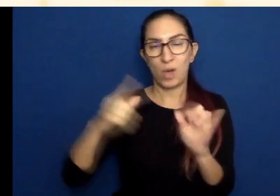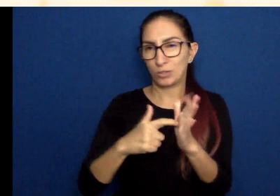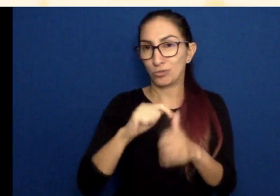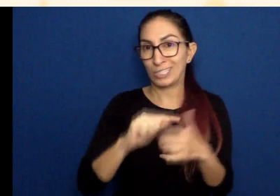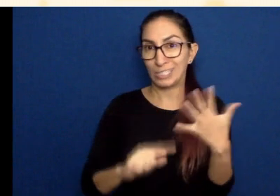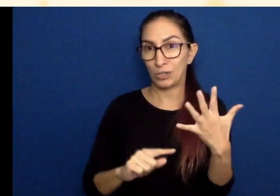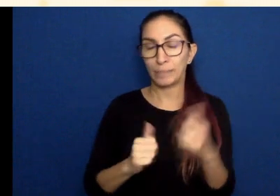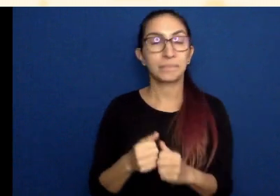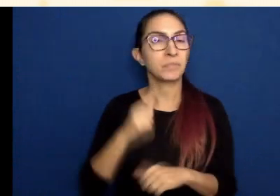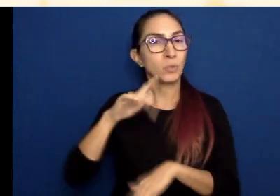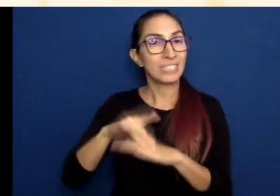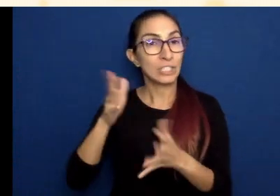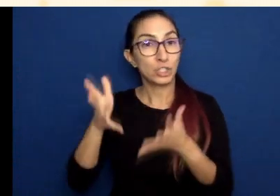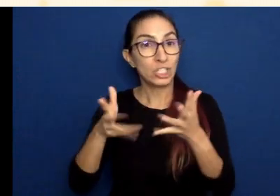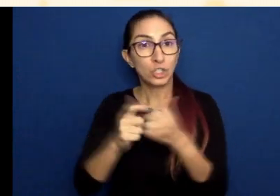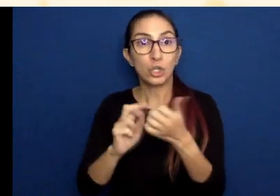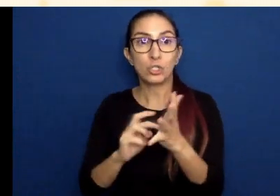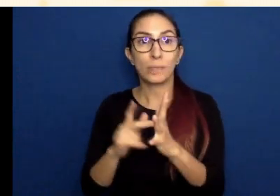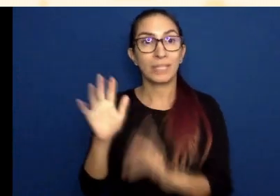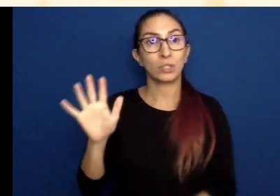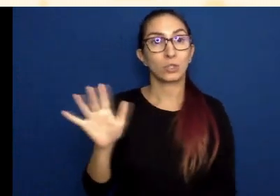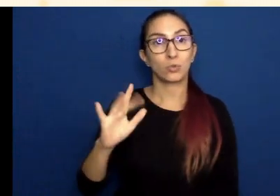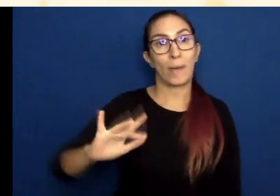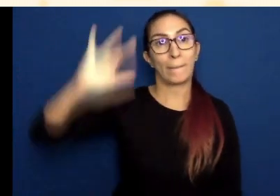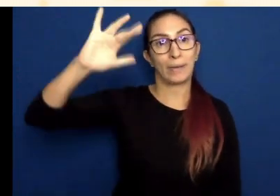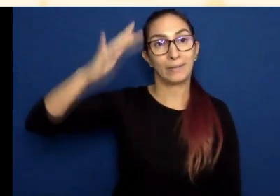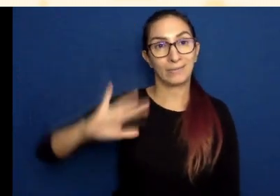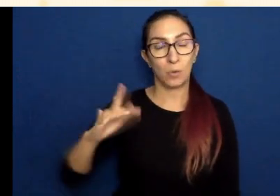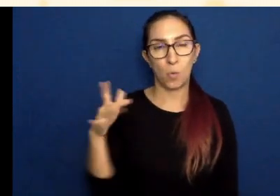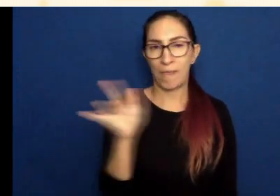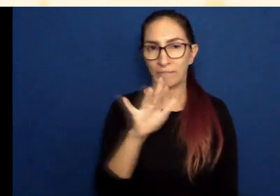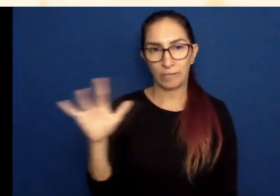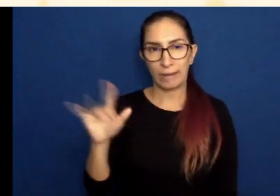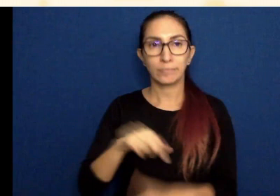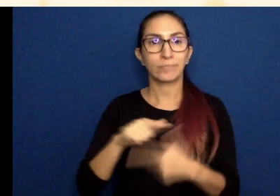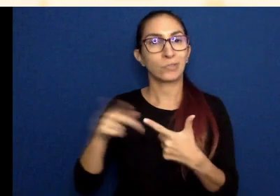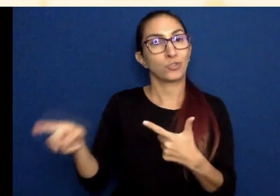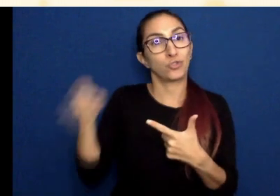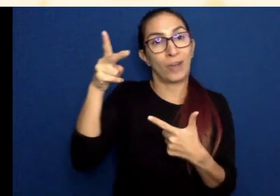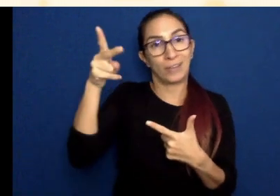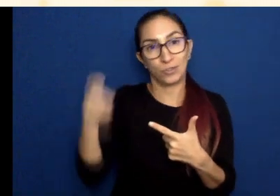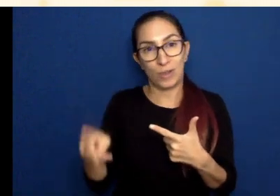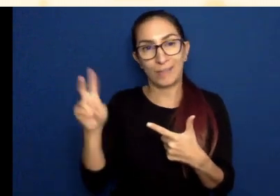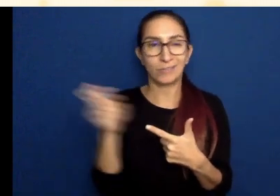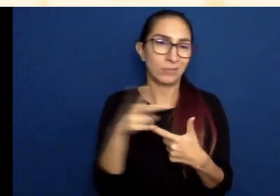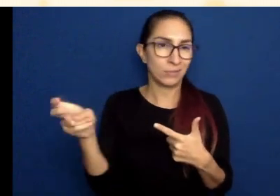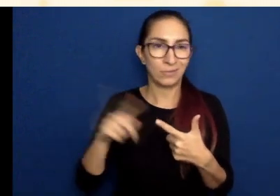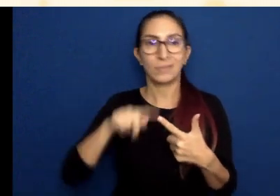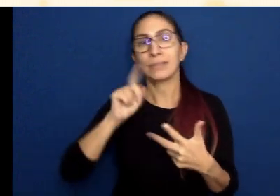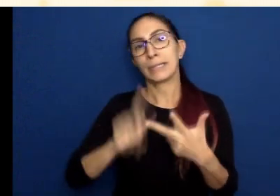Touch gesture is swiping up and down or left and right, dragging up and down or left and right, double tapping, tap and hold,